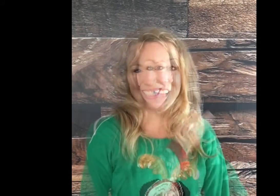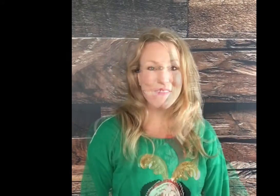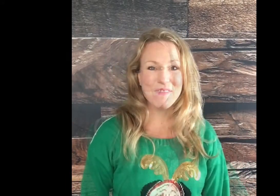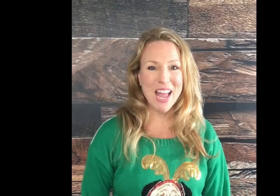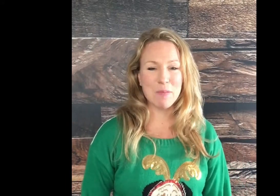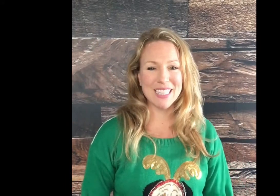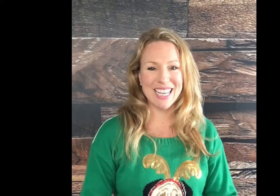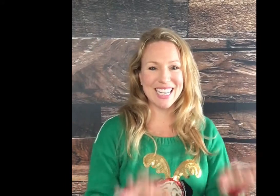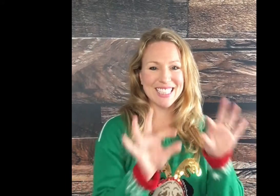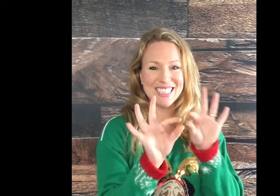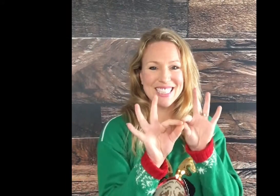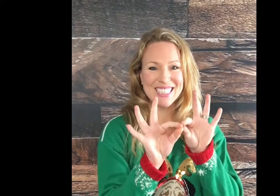FAMILY